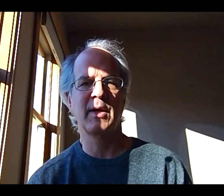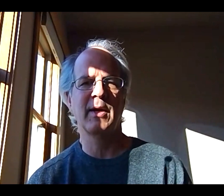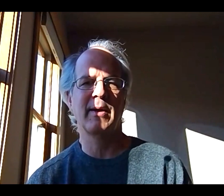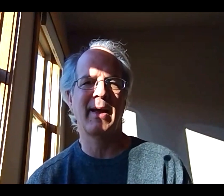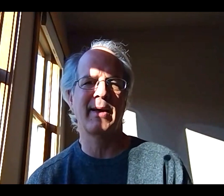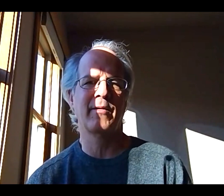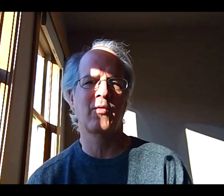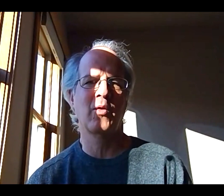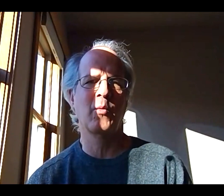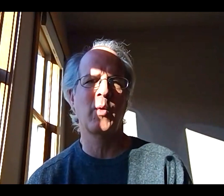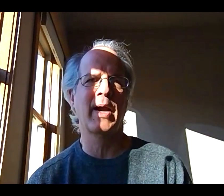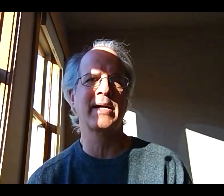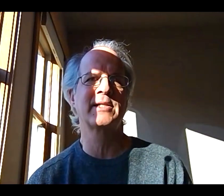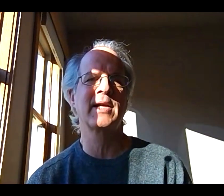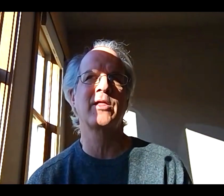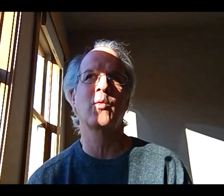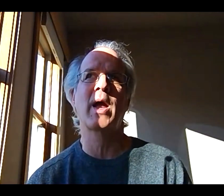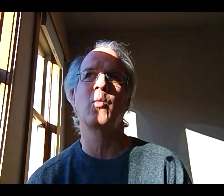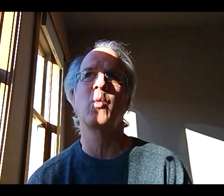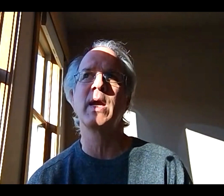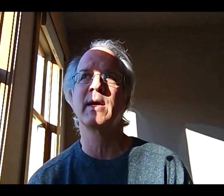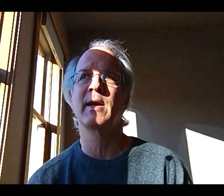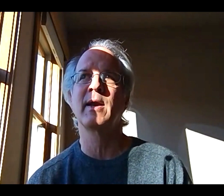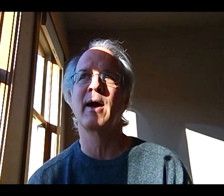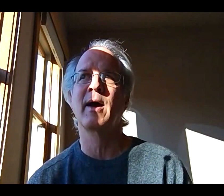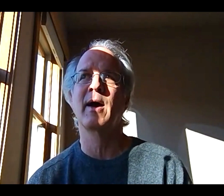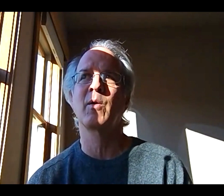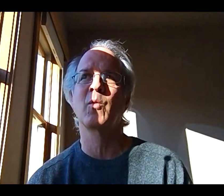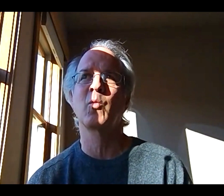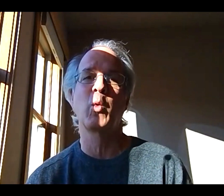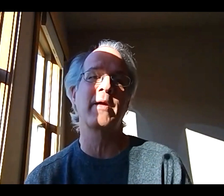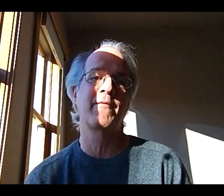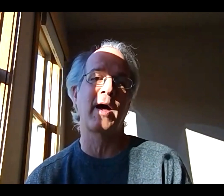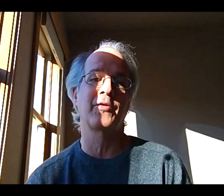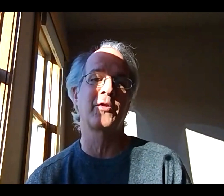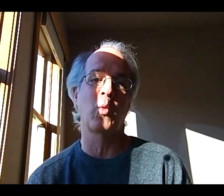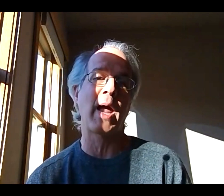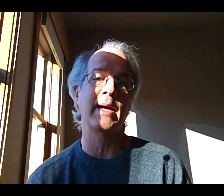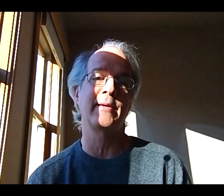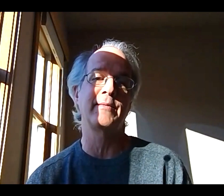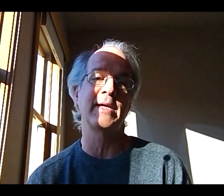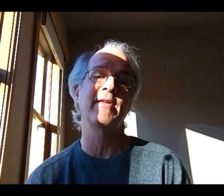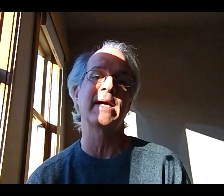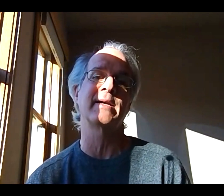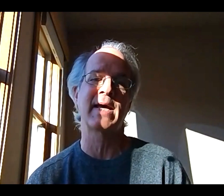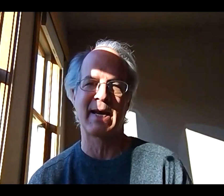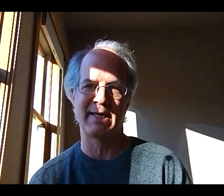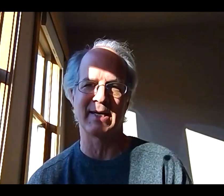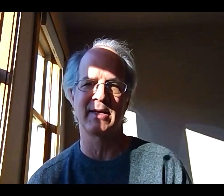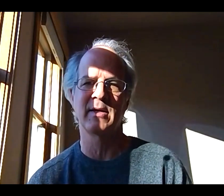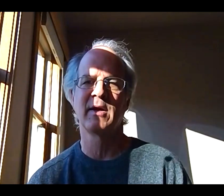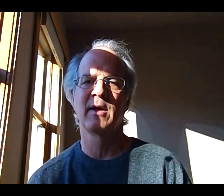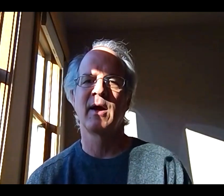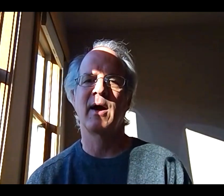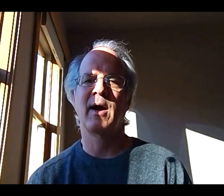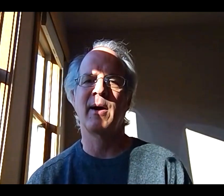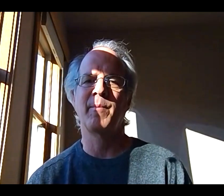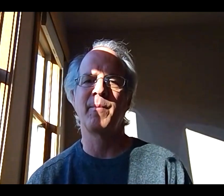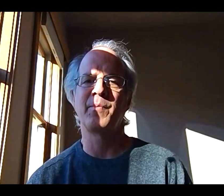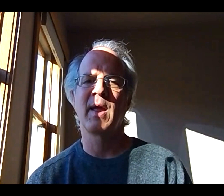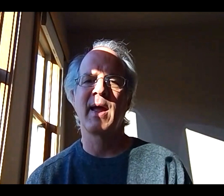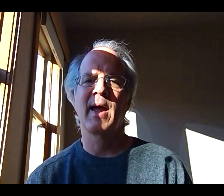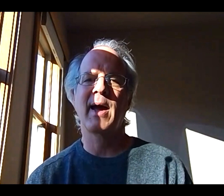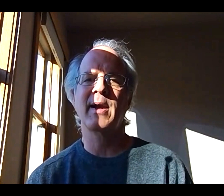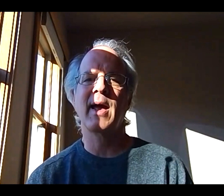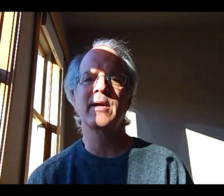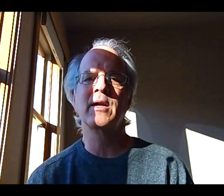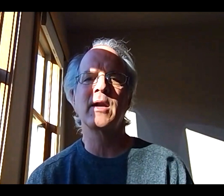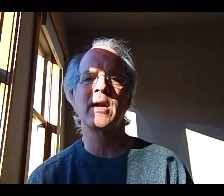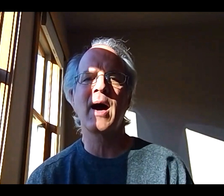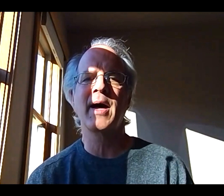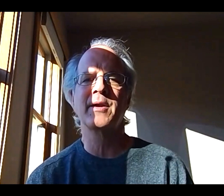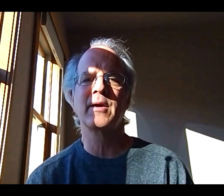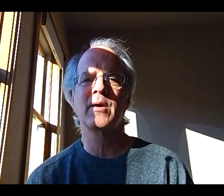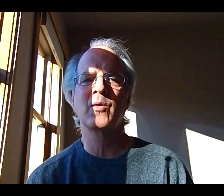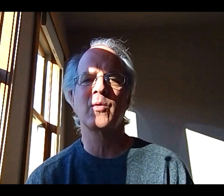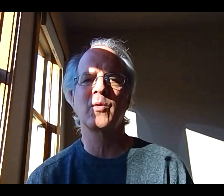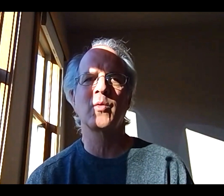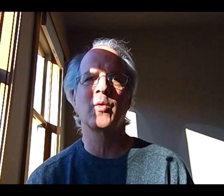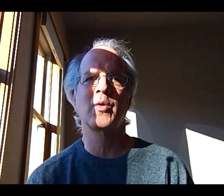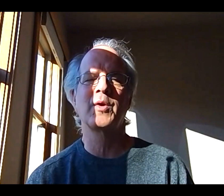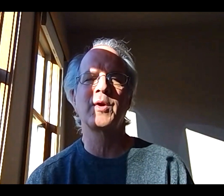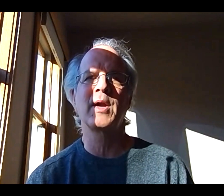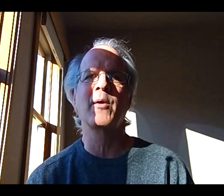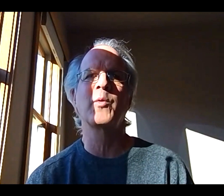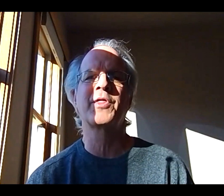and when I say the way we did, we felt the way Deevy intended, and not with a